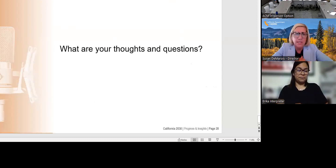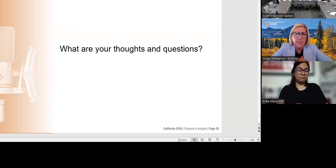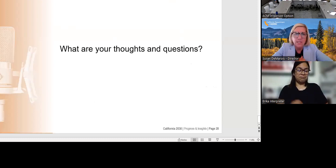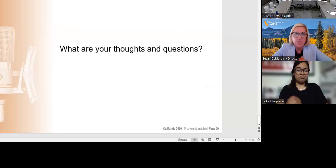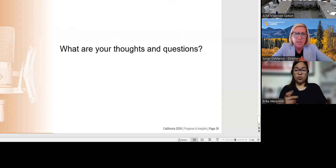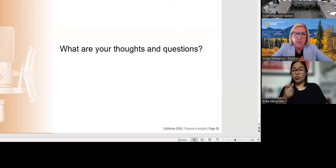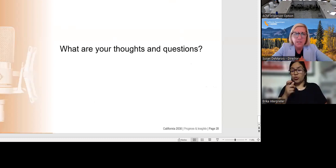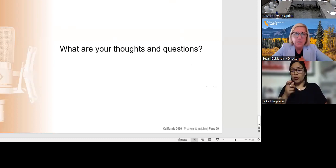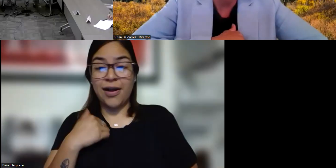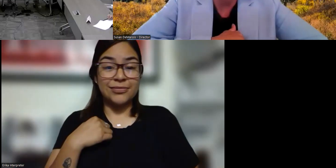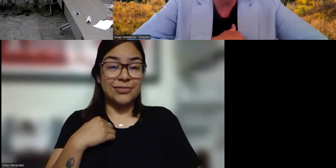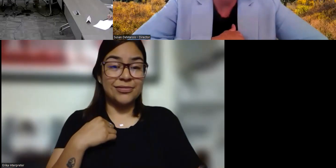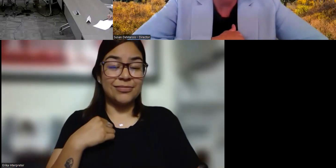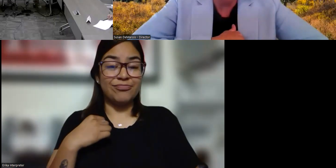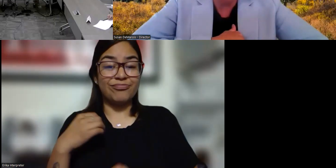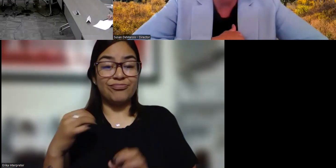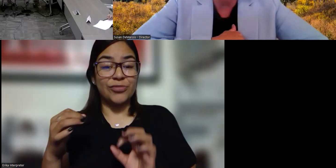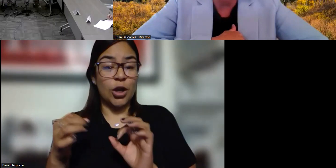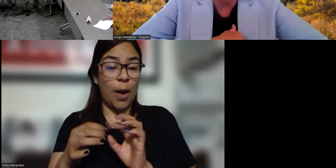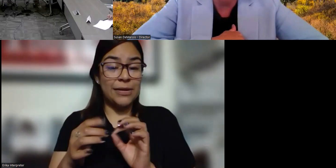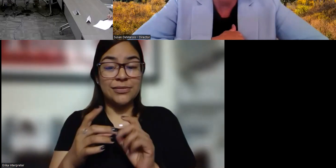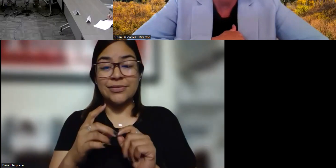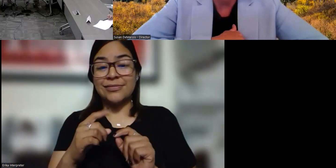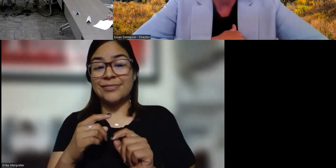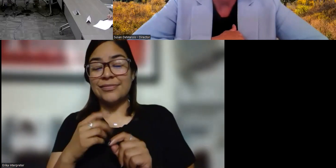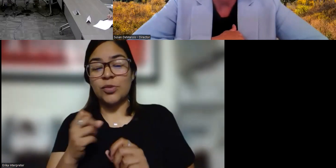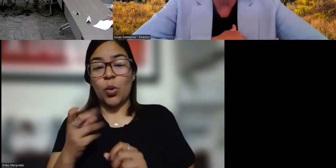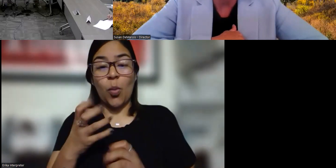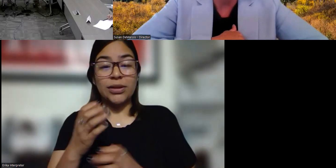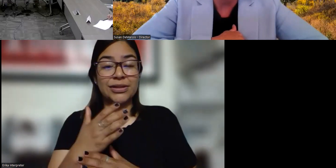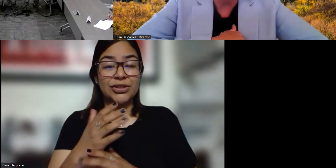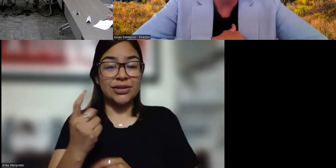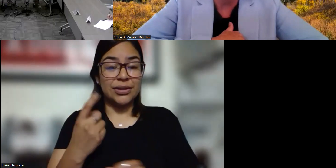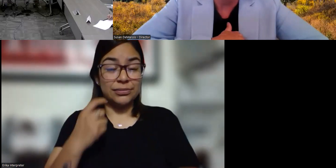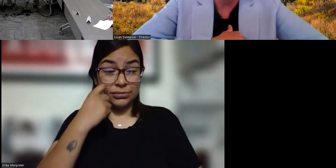they'd like to share and again I want to thank everybody here who has been part of the steering